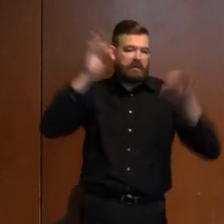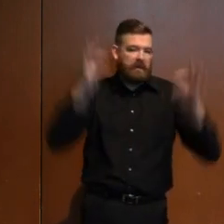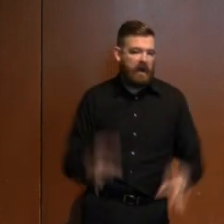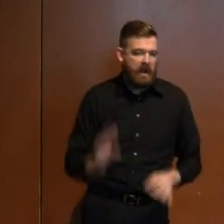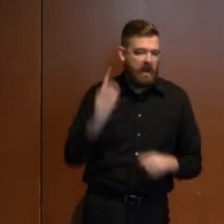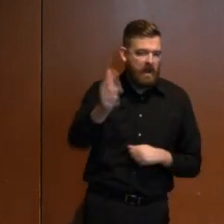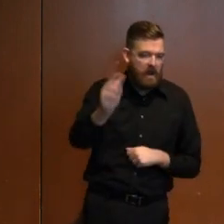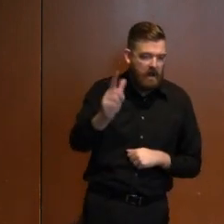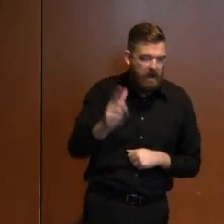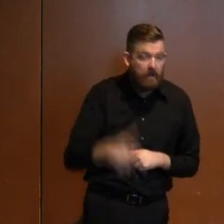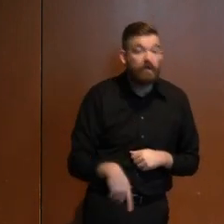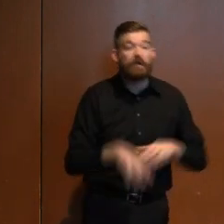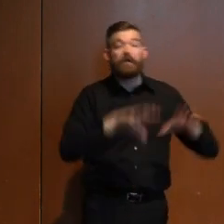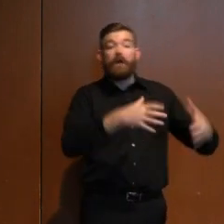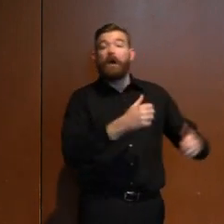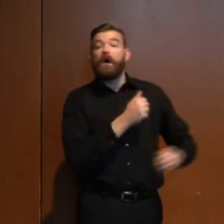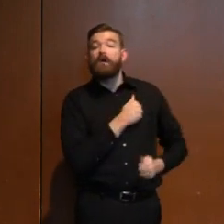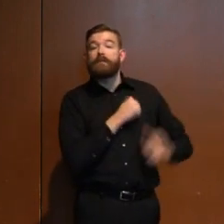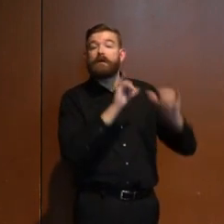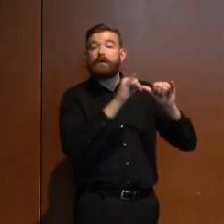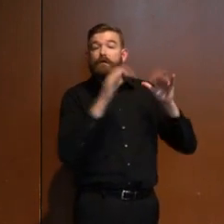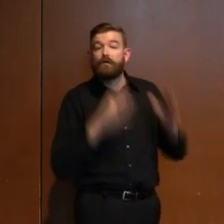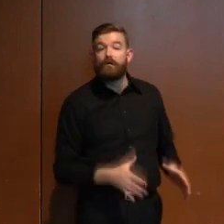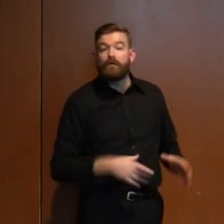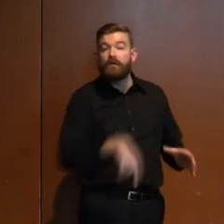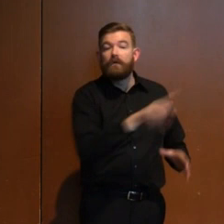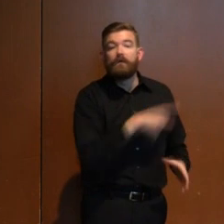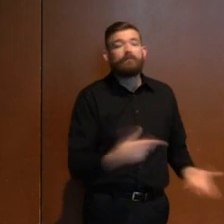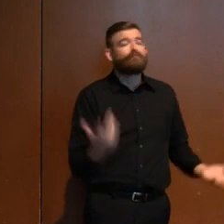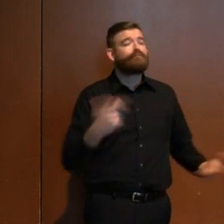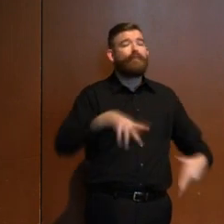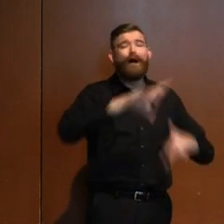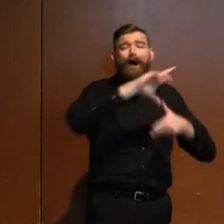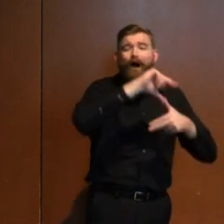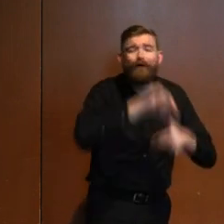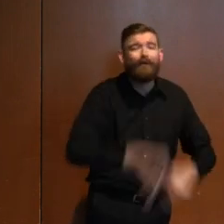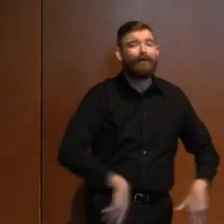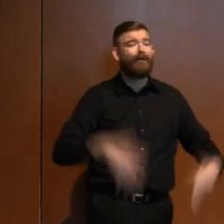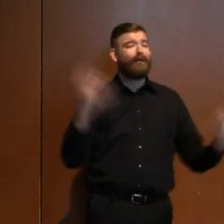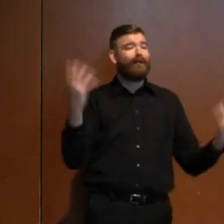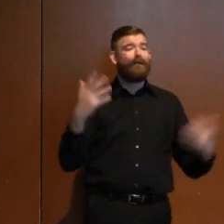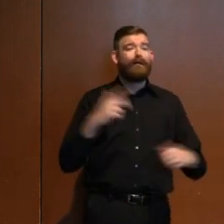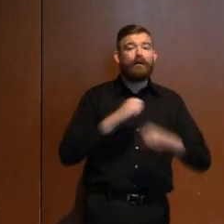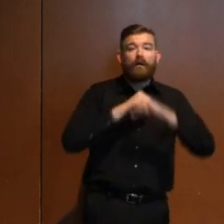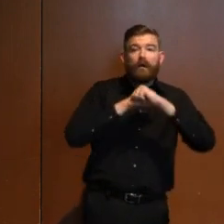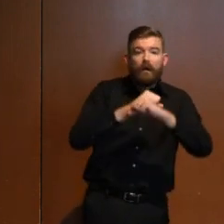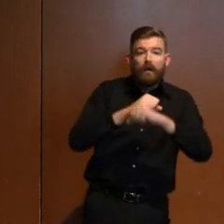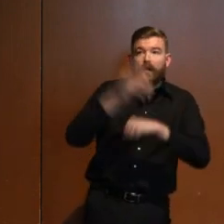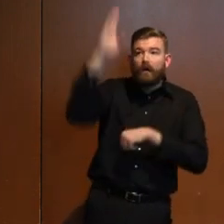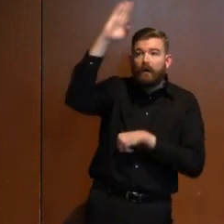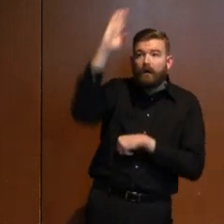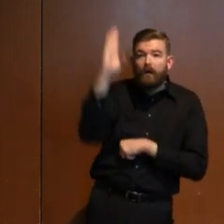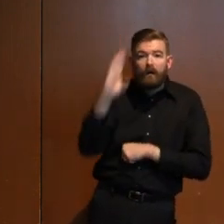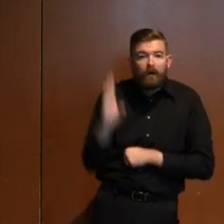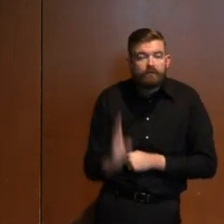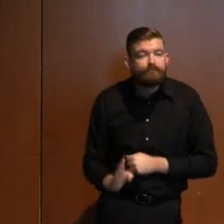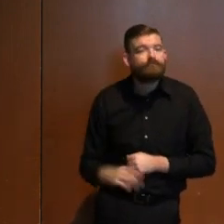THAT FOURTH ONE WILL GO WE ARE TRYING TO GET THAT IDENTIFIED SOON. THE FIRST THING IS THE ARMY